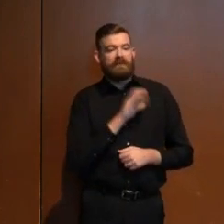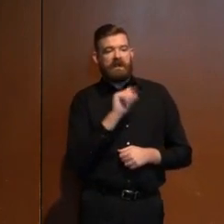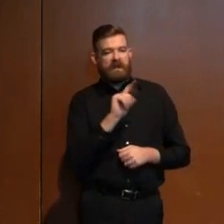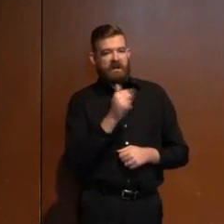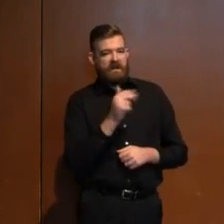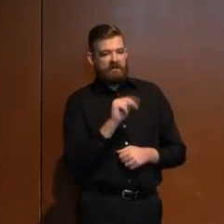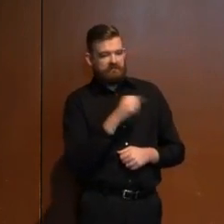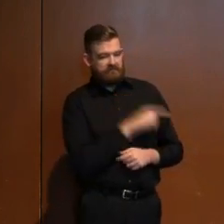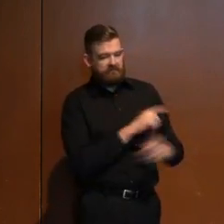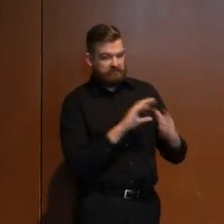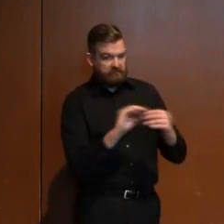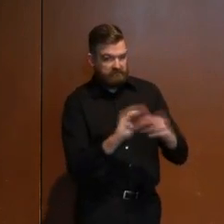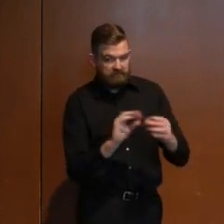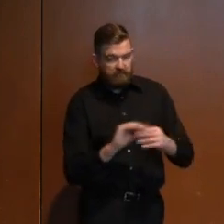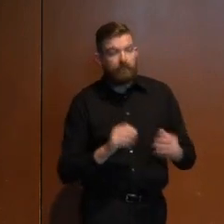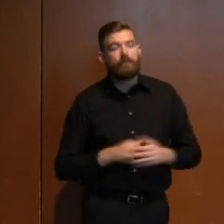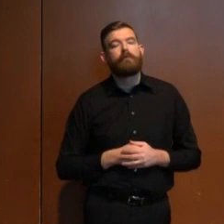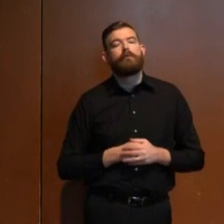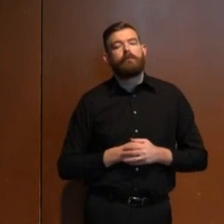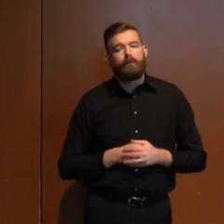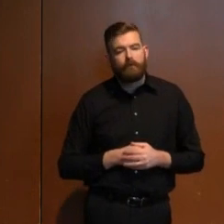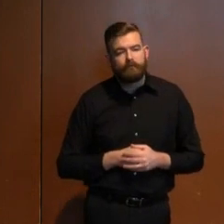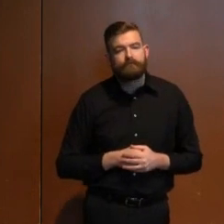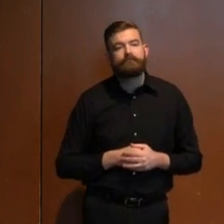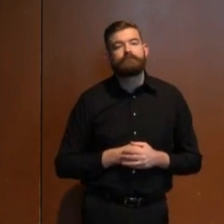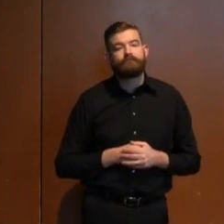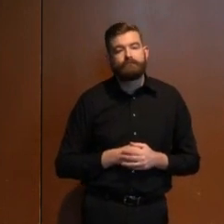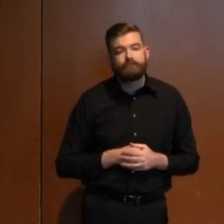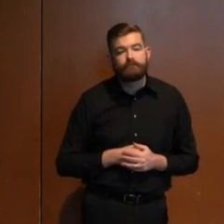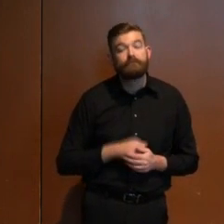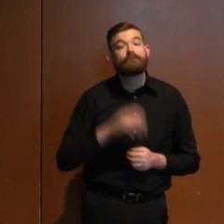BEING TURNED AWAY FROM TESTING. PAT DO YOU WANT TO HIT COMPLIANCE FIRST.